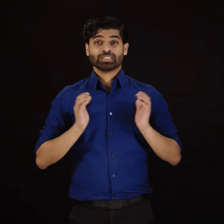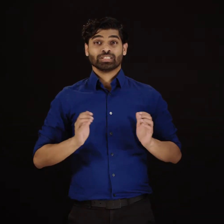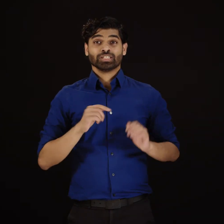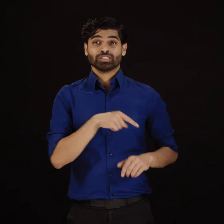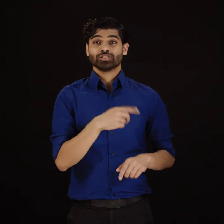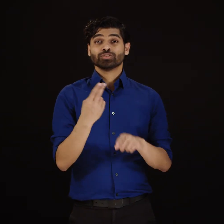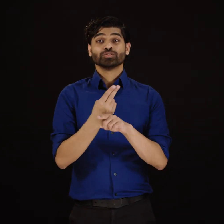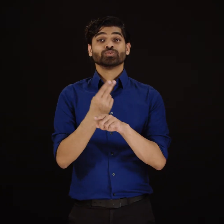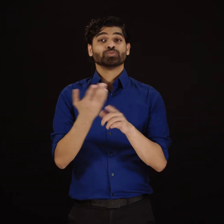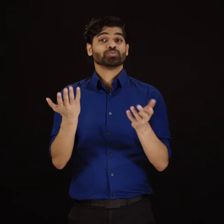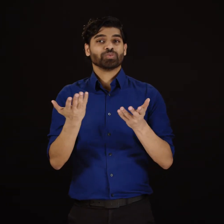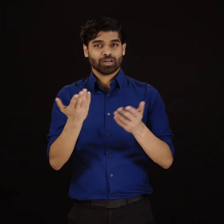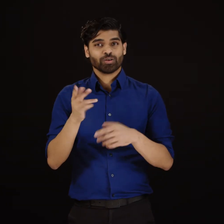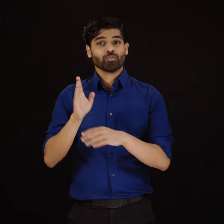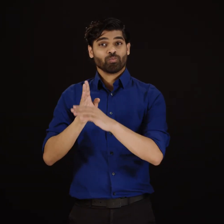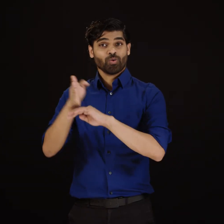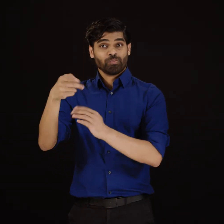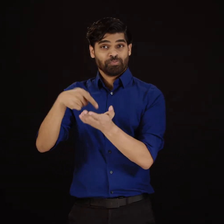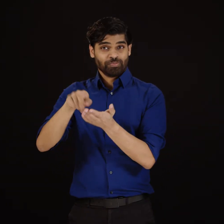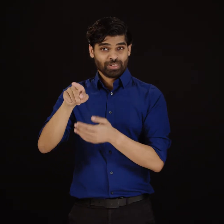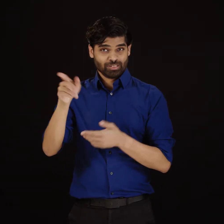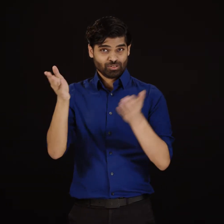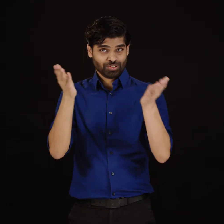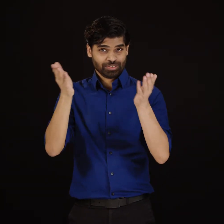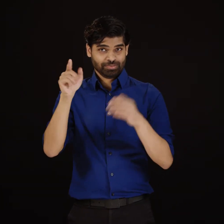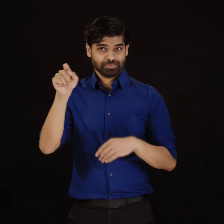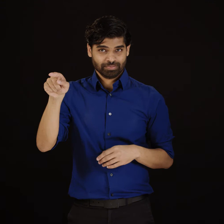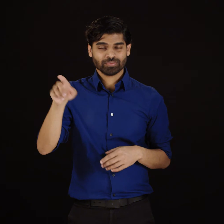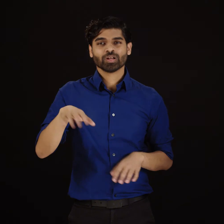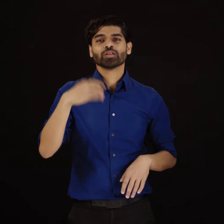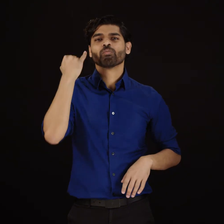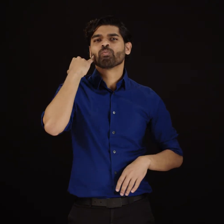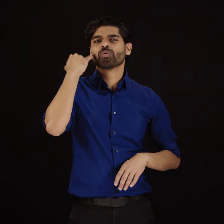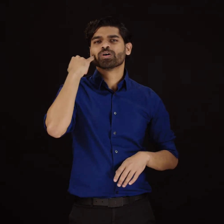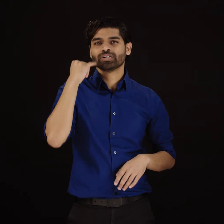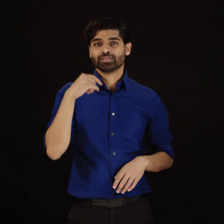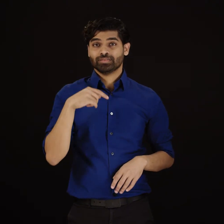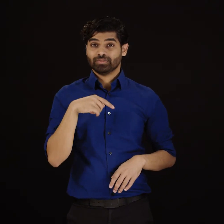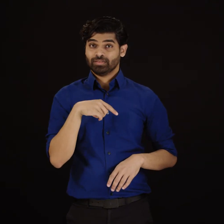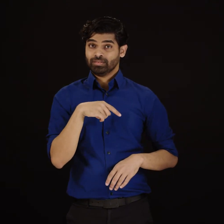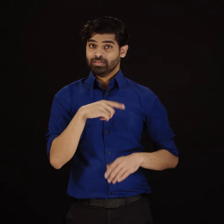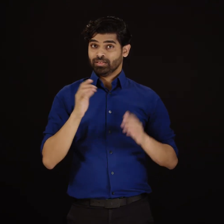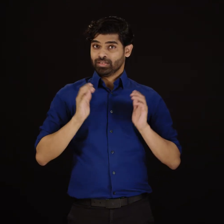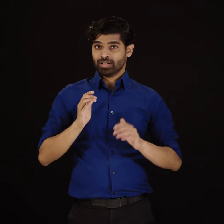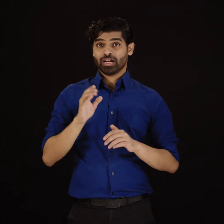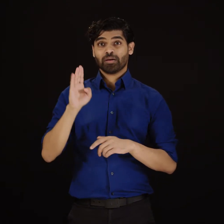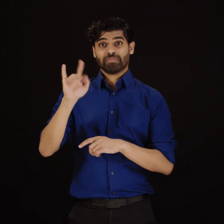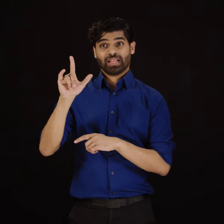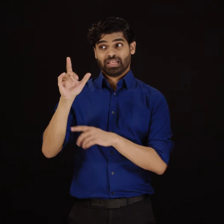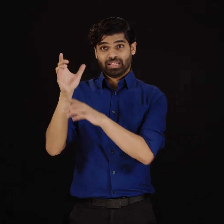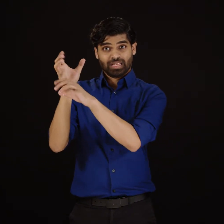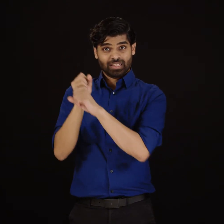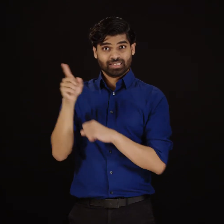A customer has Postpaid Services if they receive a bill at the end of the month that identifies monthly recurring